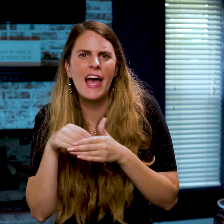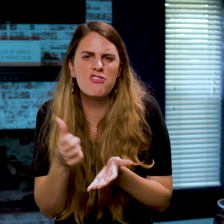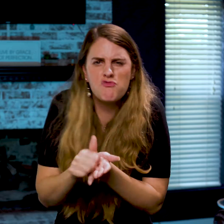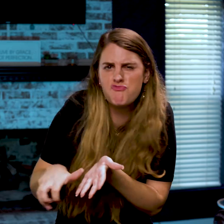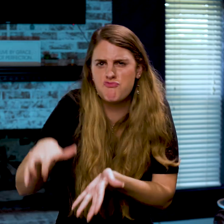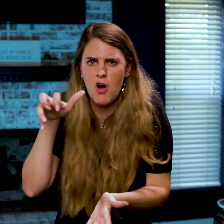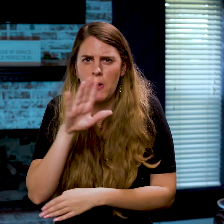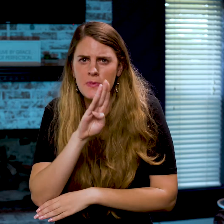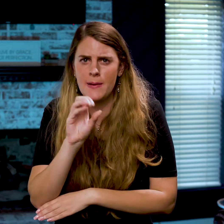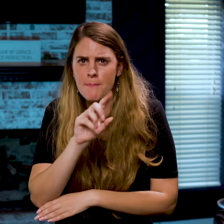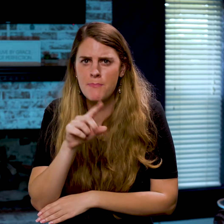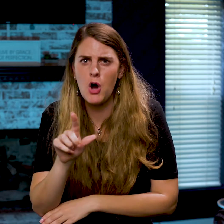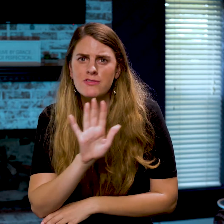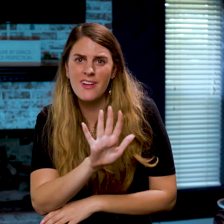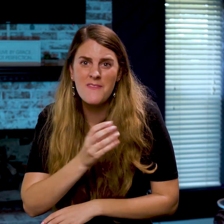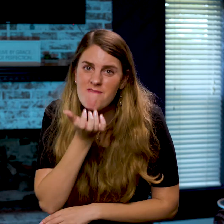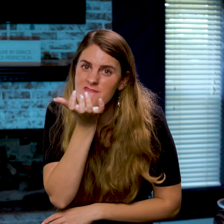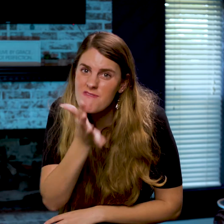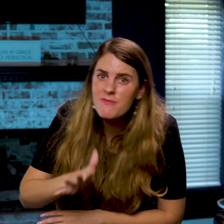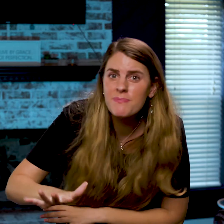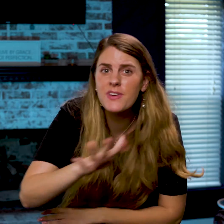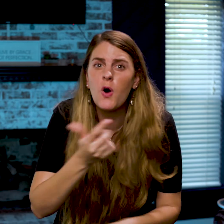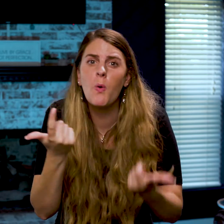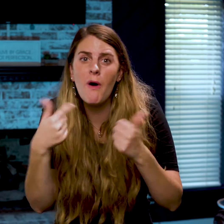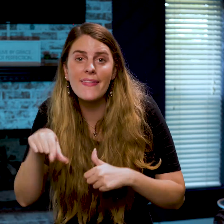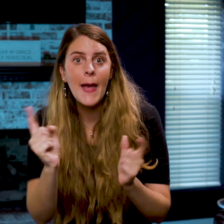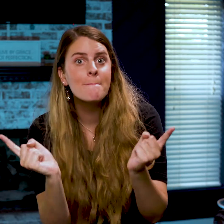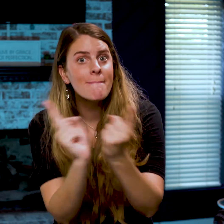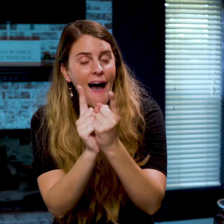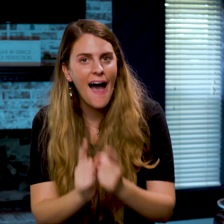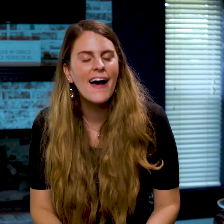in wealthy Boaz’s field when they met!